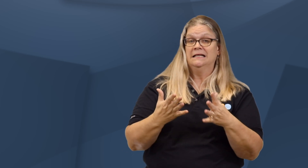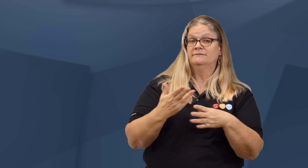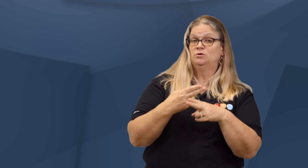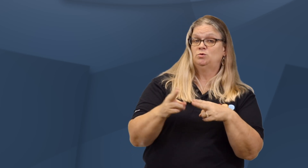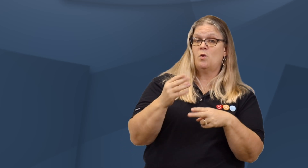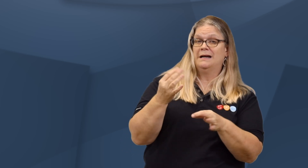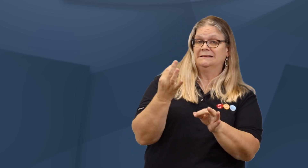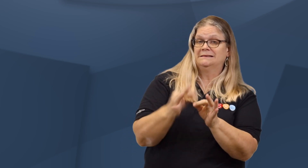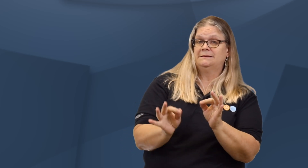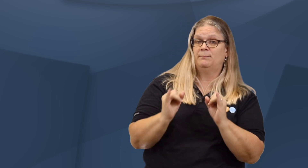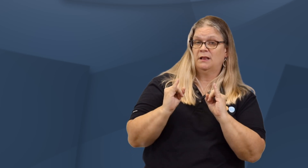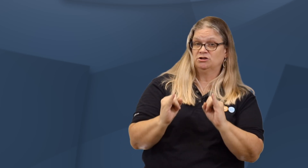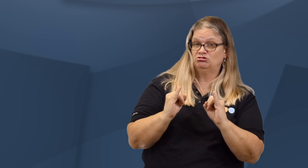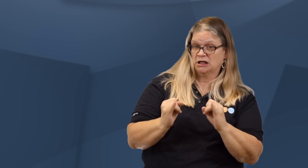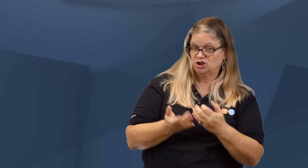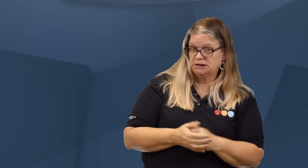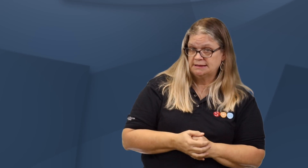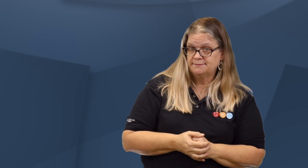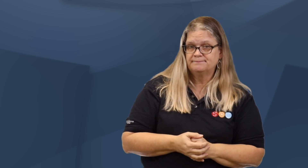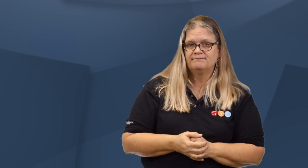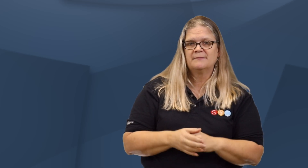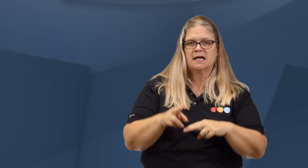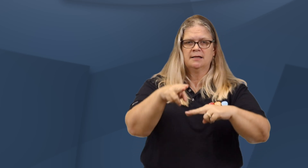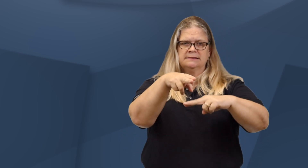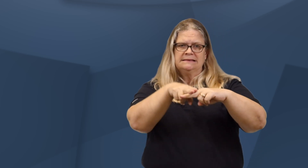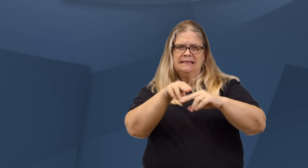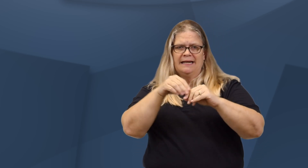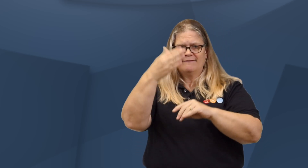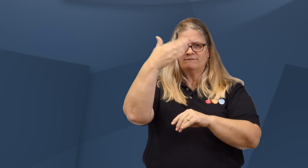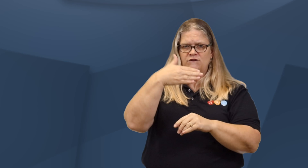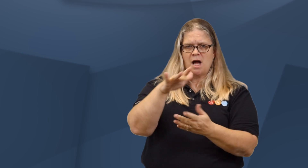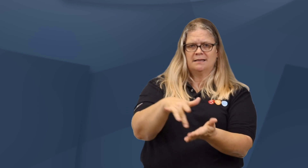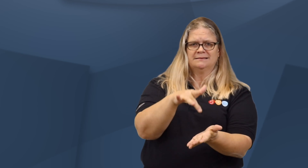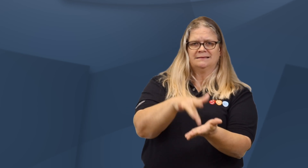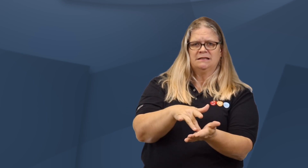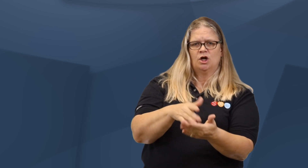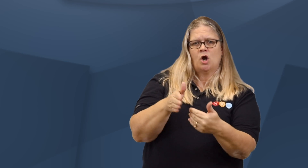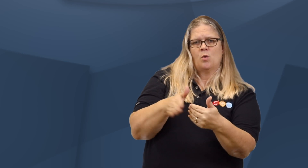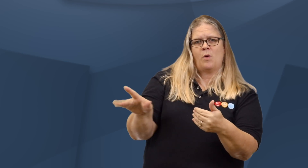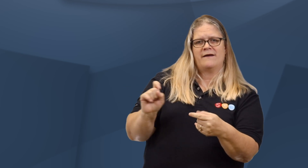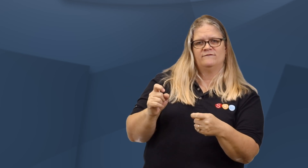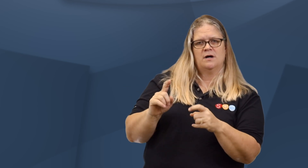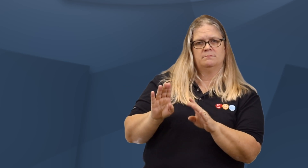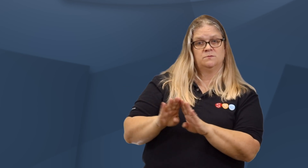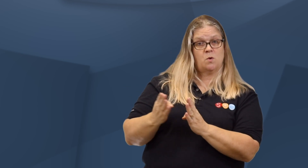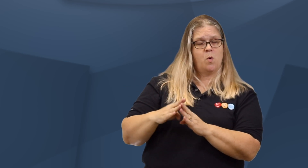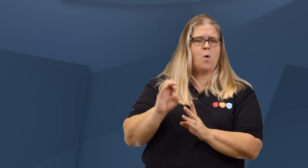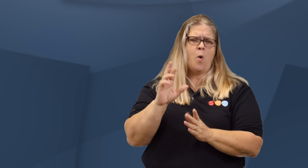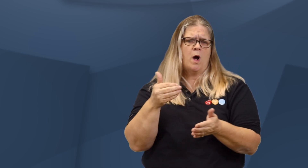Give short and simple instructions or directions. Sitting in the front and center of the room away from the door